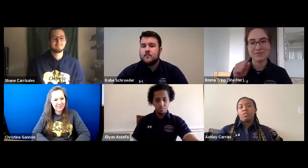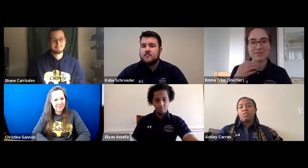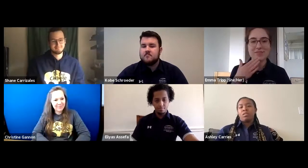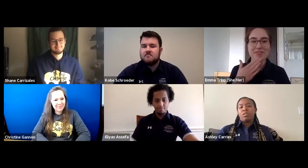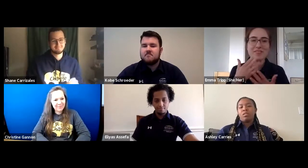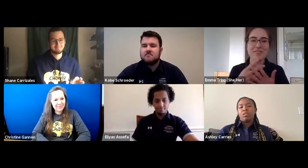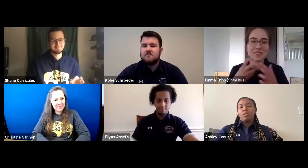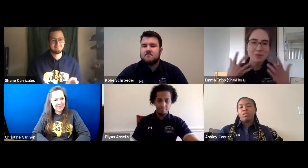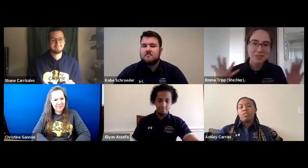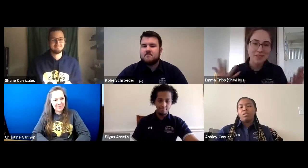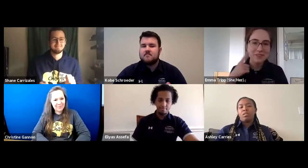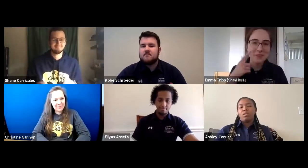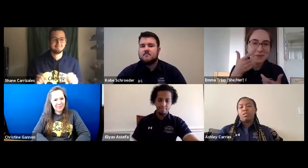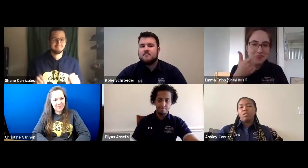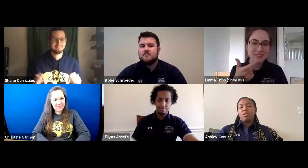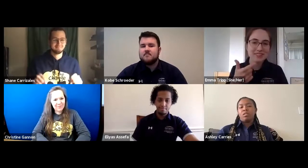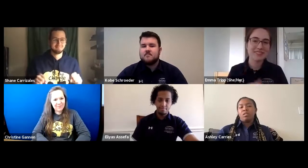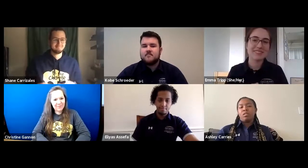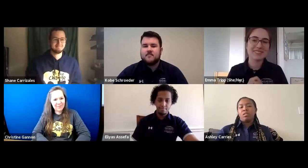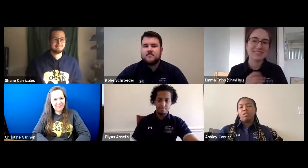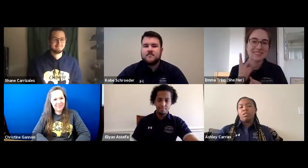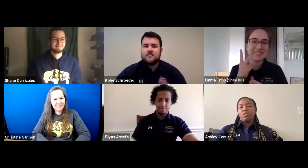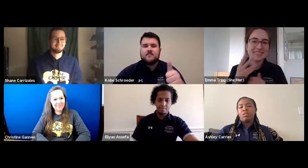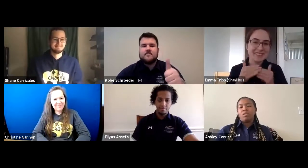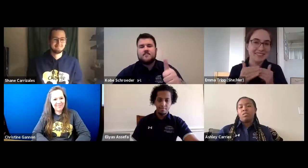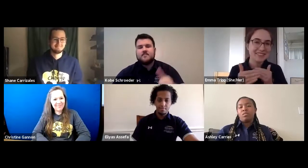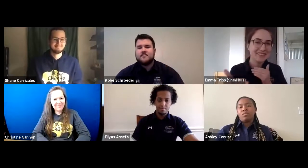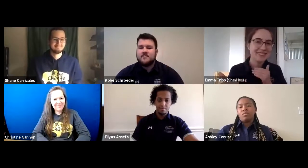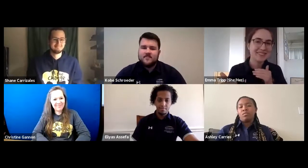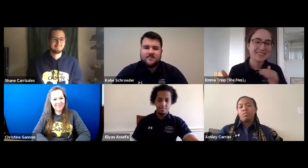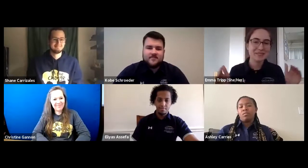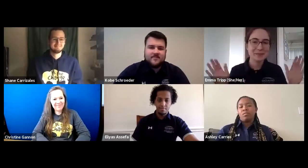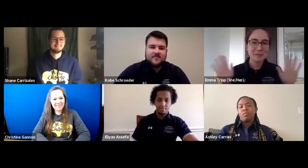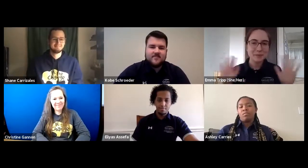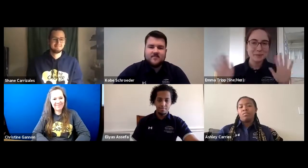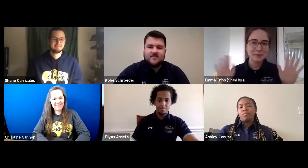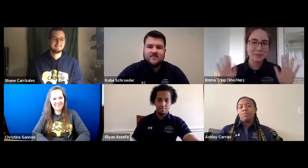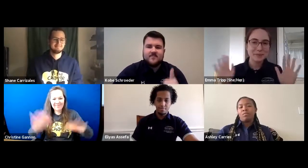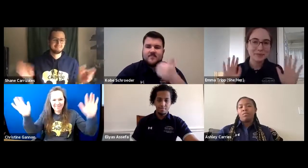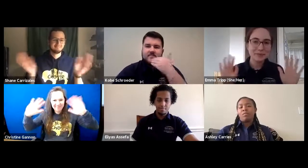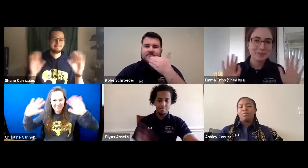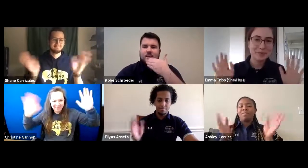>Yes, thank you so much for watching. See you later. >Bye!